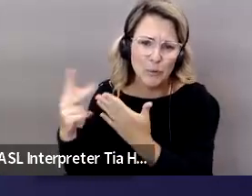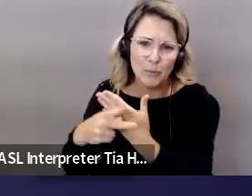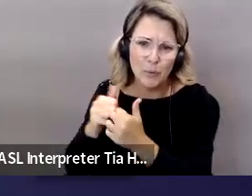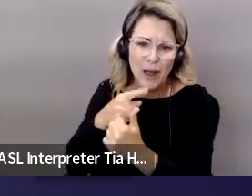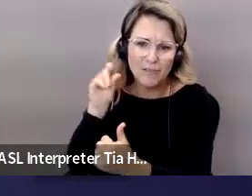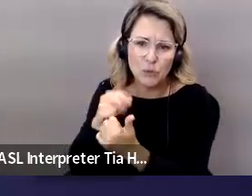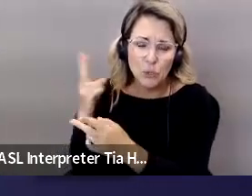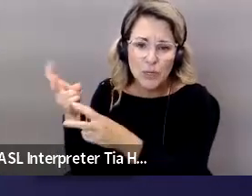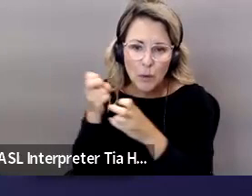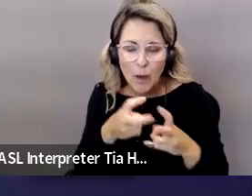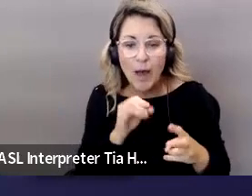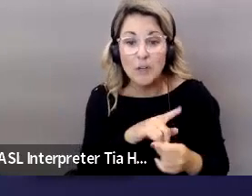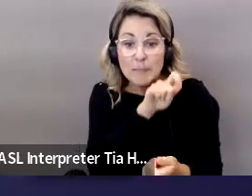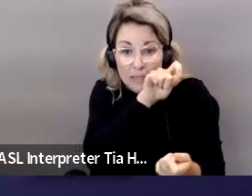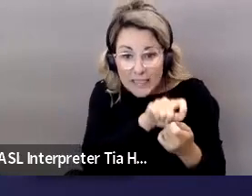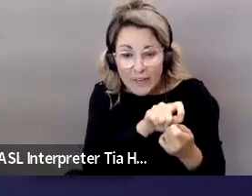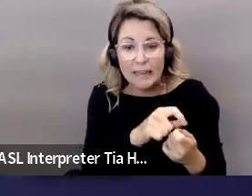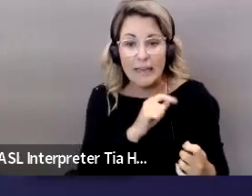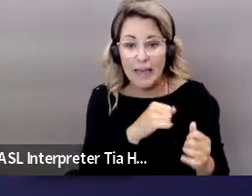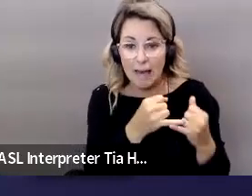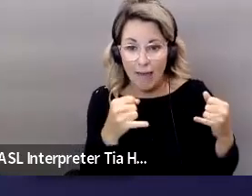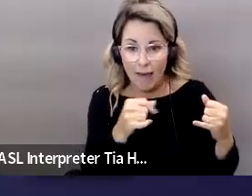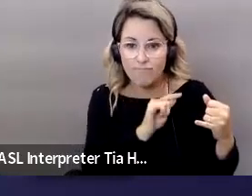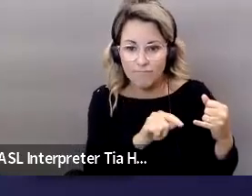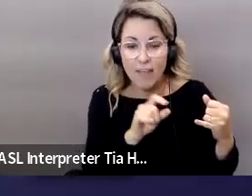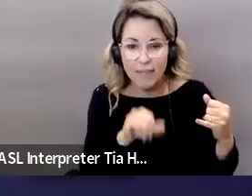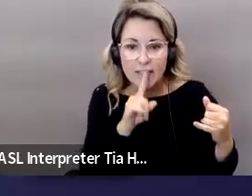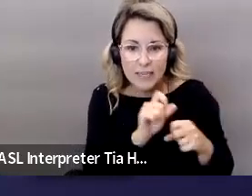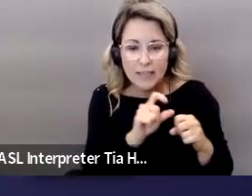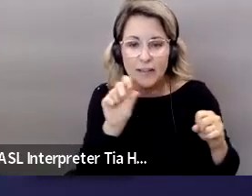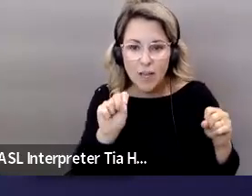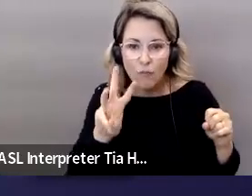I'm going to have to very specifically say, this is the software program I'm going to use and this